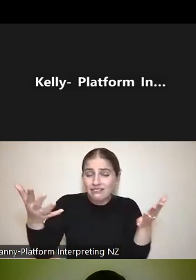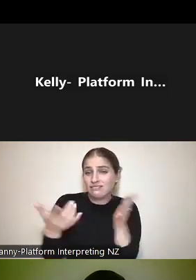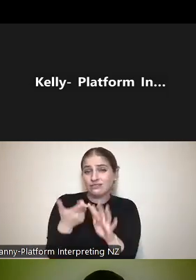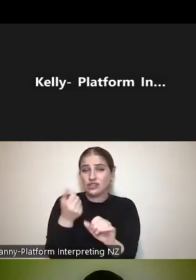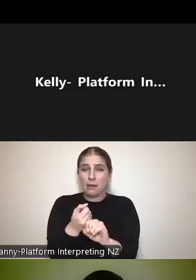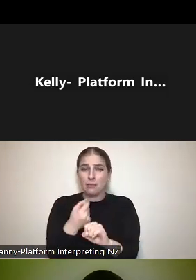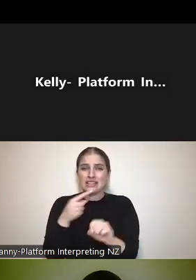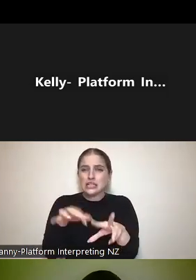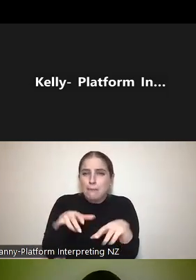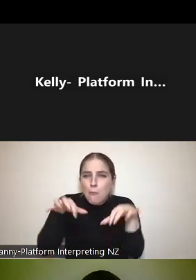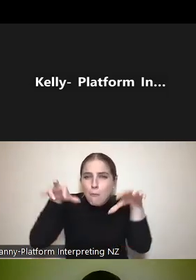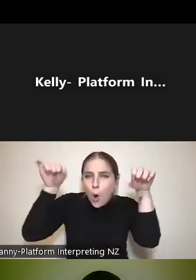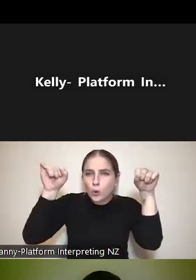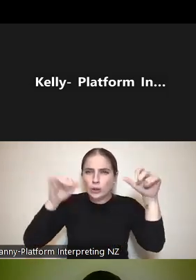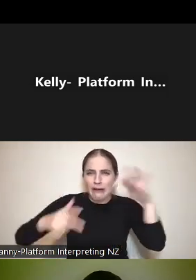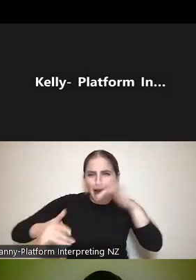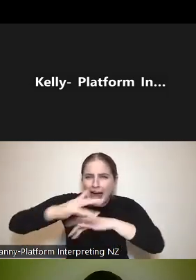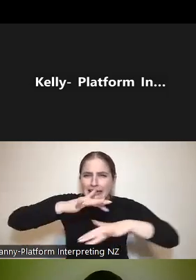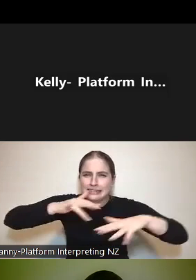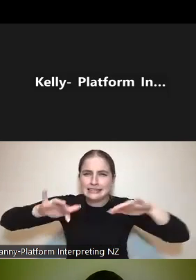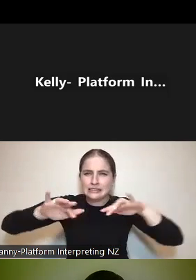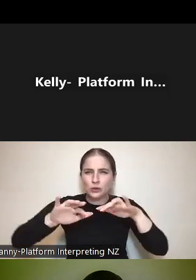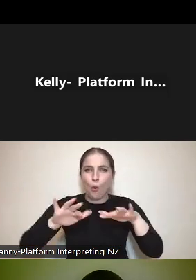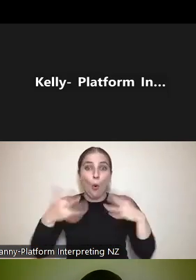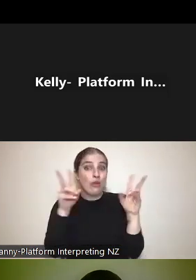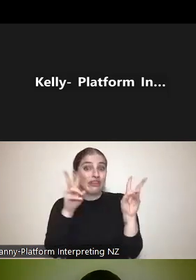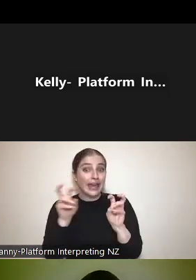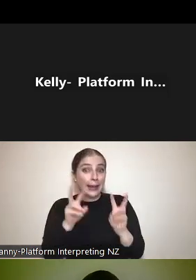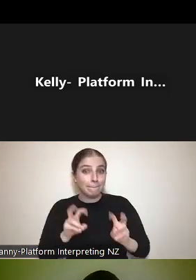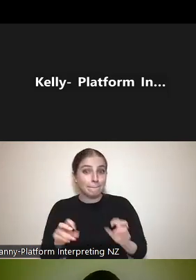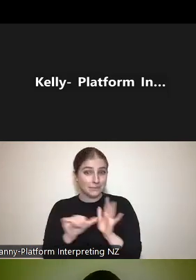themes that are difficult for people, to be blindsided by.